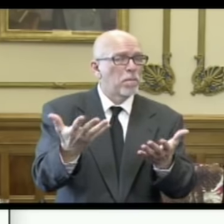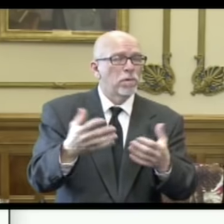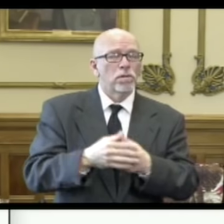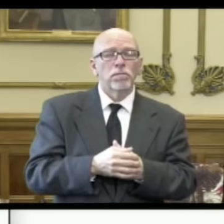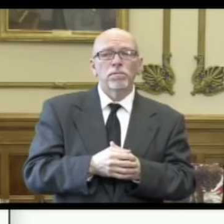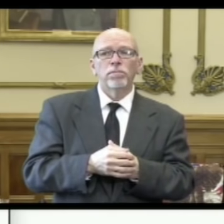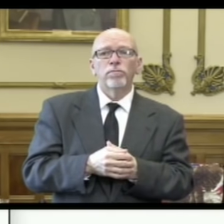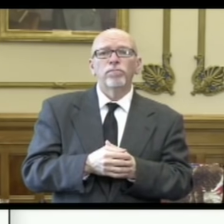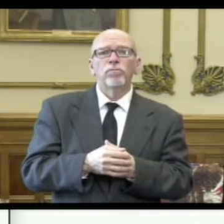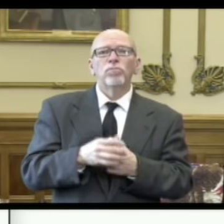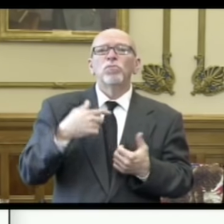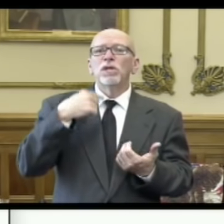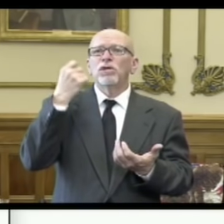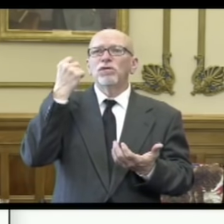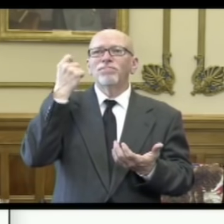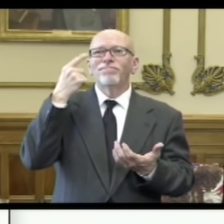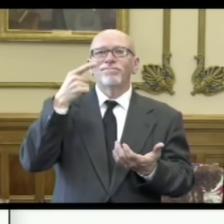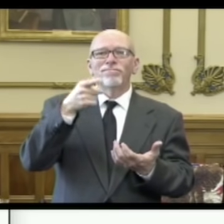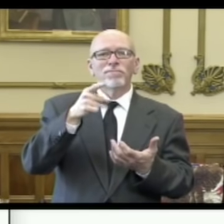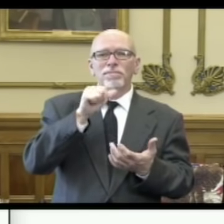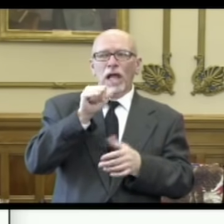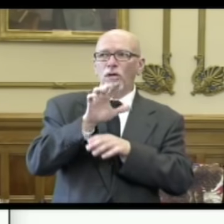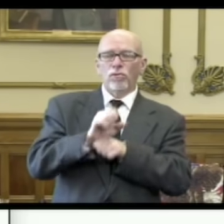ADDITIONALLY YOU MAY HAVE RECEIVED A PHONE CALL OR